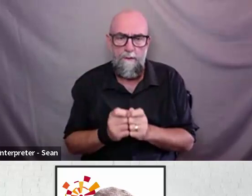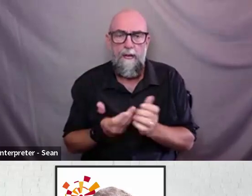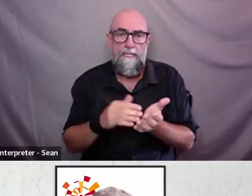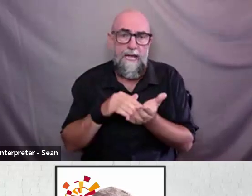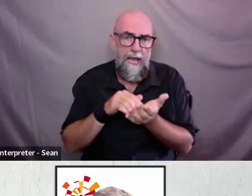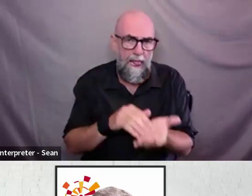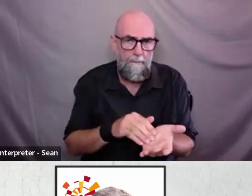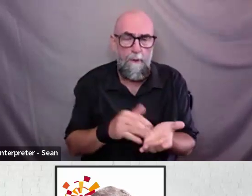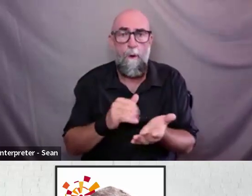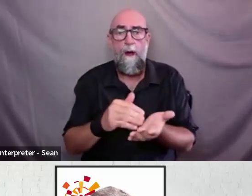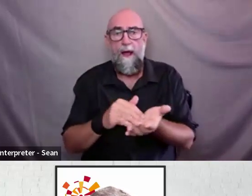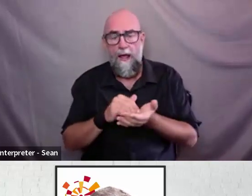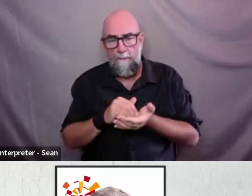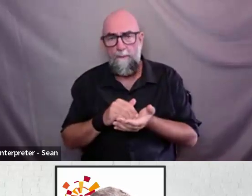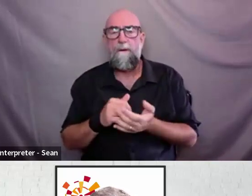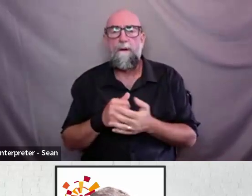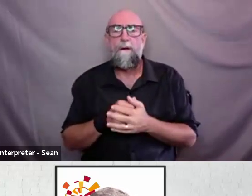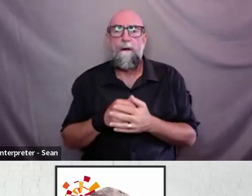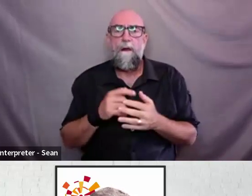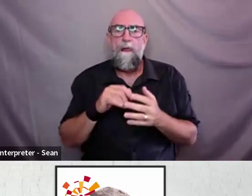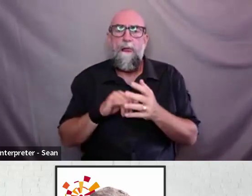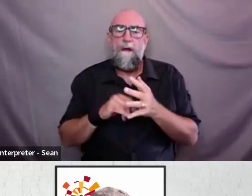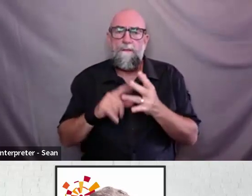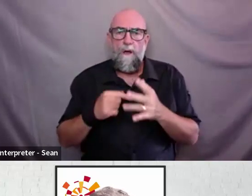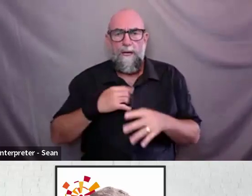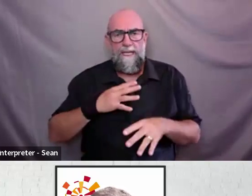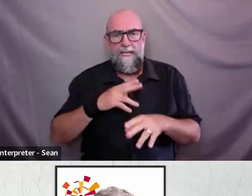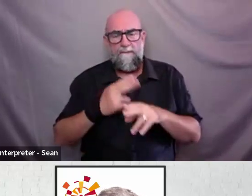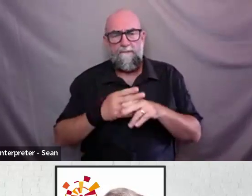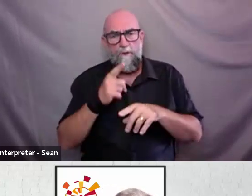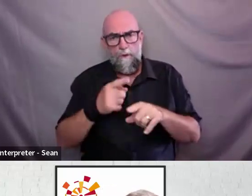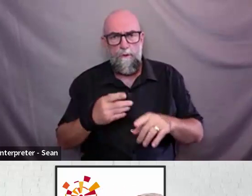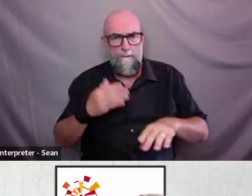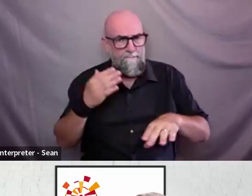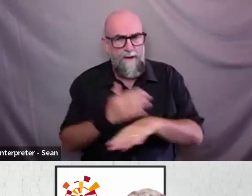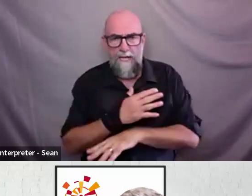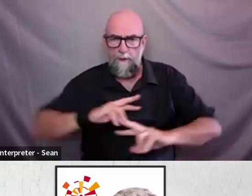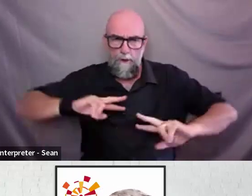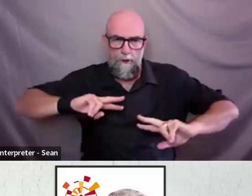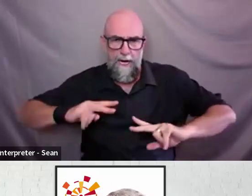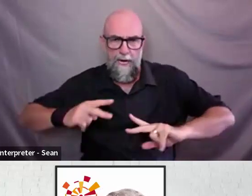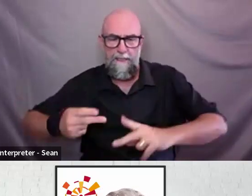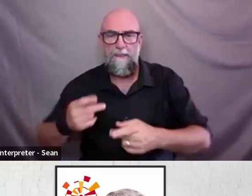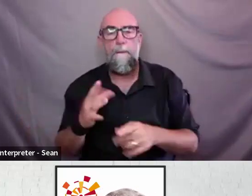agree with you, James, generally culture moves slowly but we need to move quickly and we have